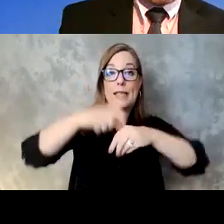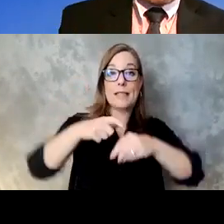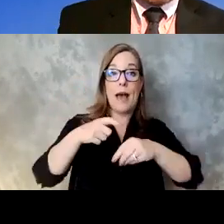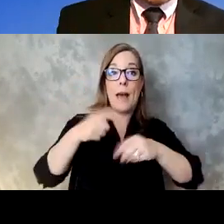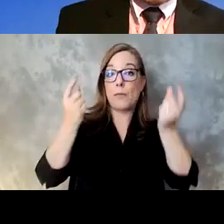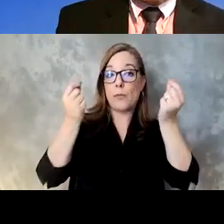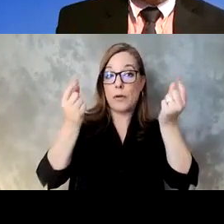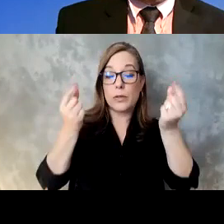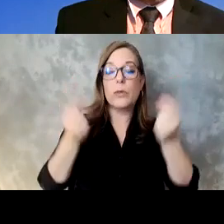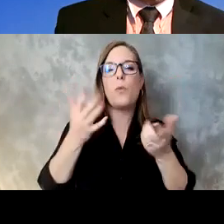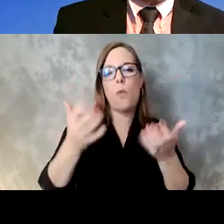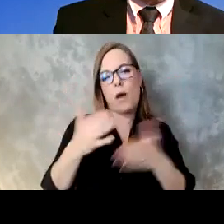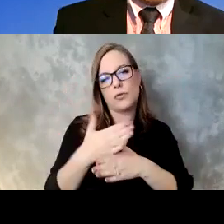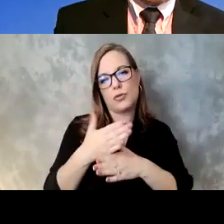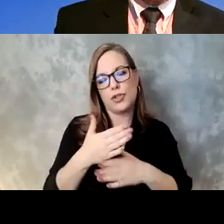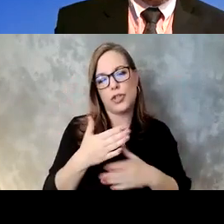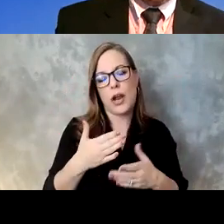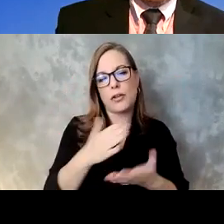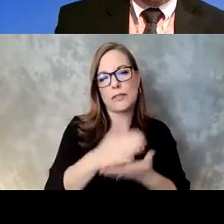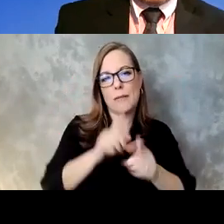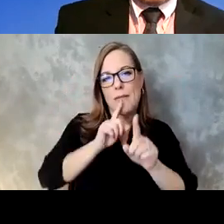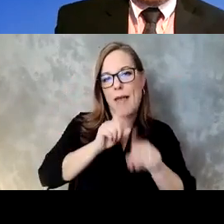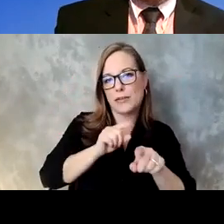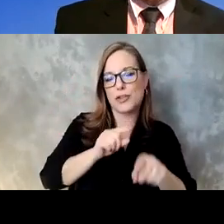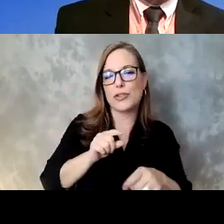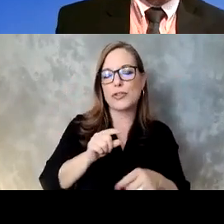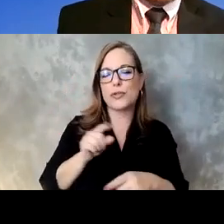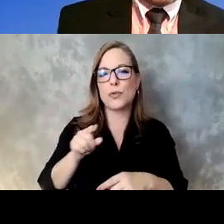all to to share some answers to frequently asked questions and some questions coming